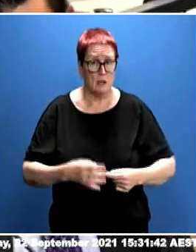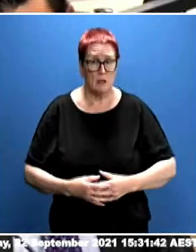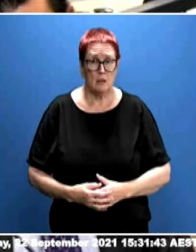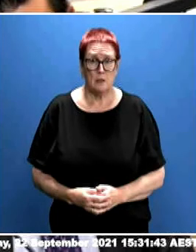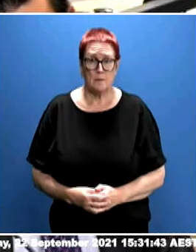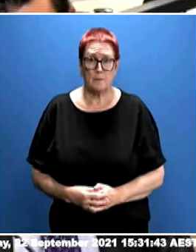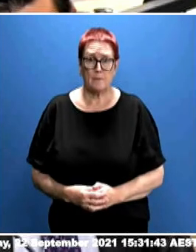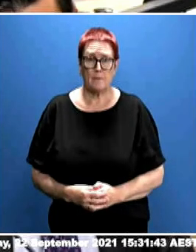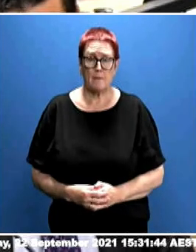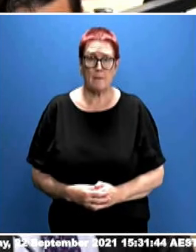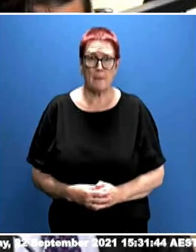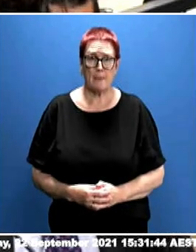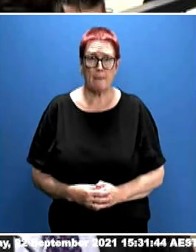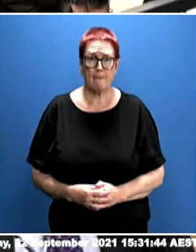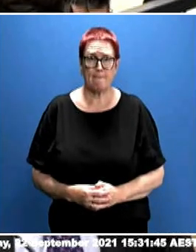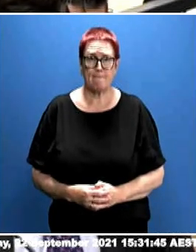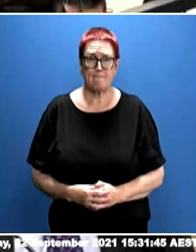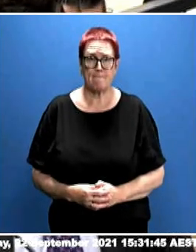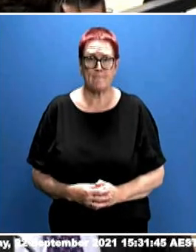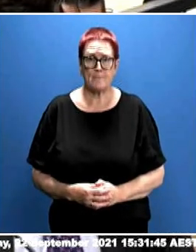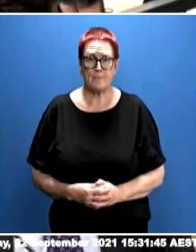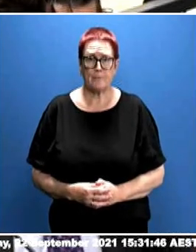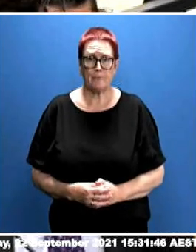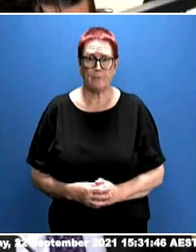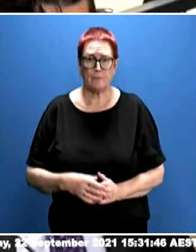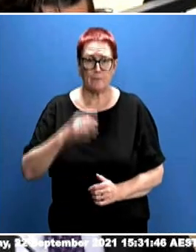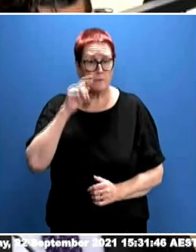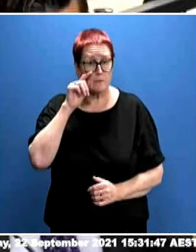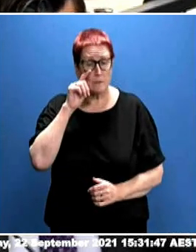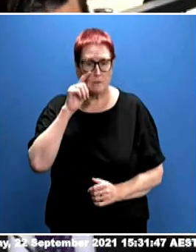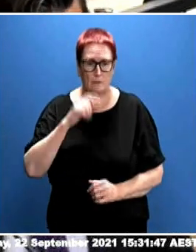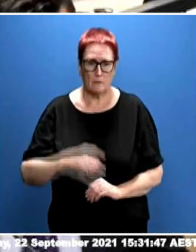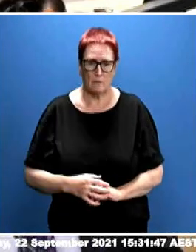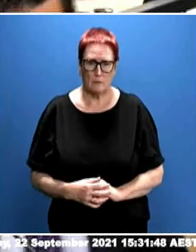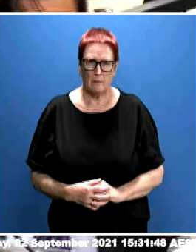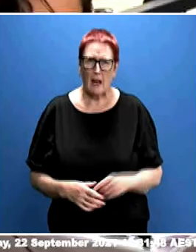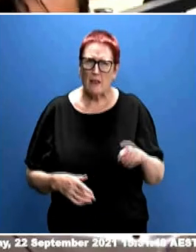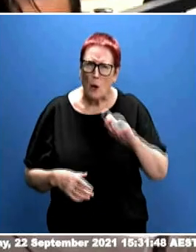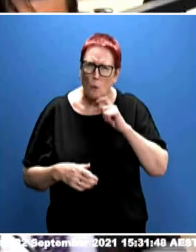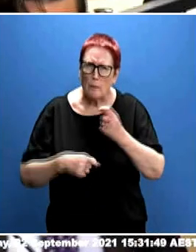Would you agree that that would play a very important part in deciding whether